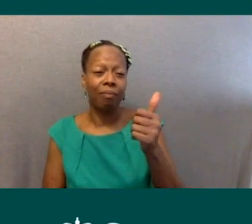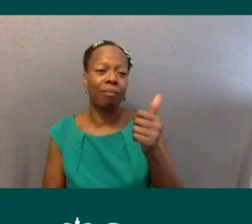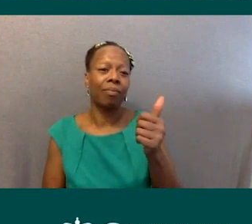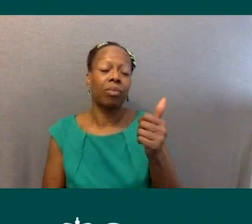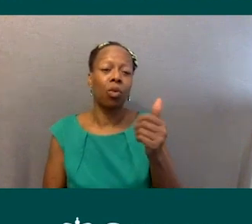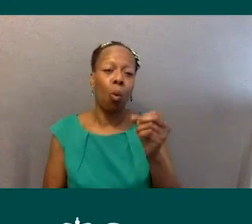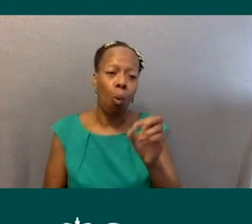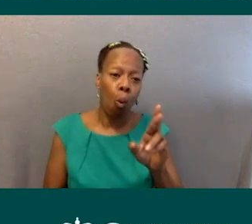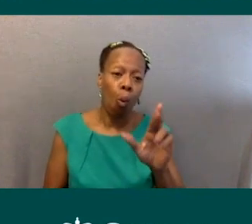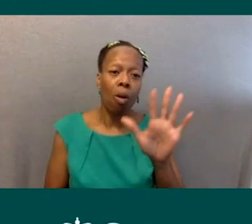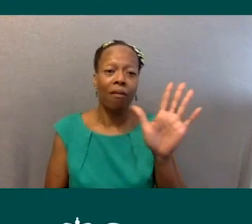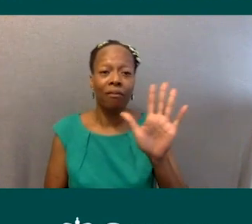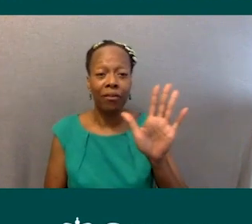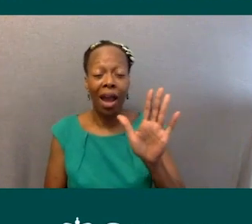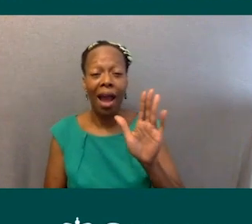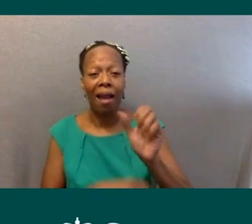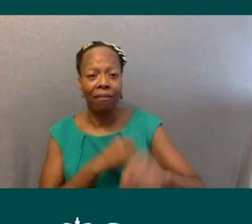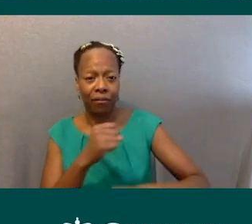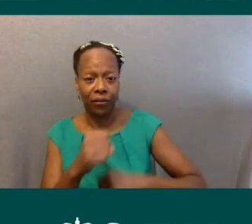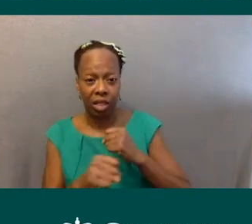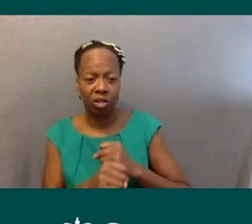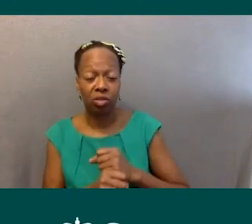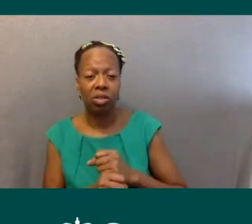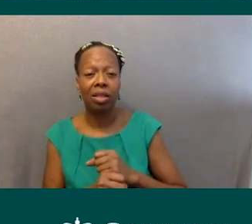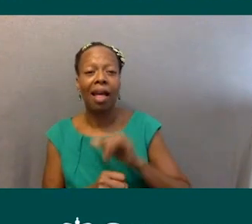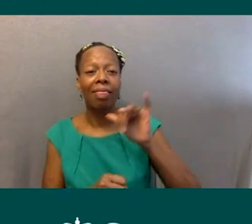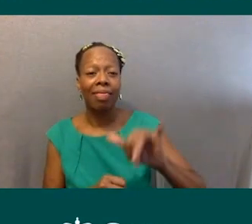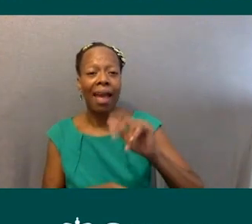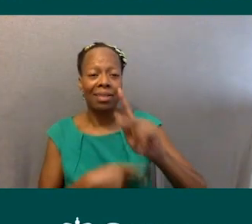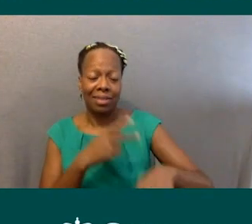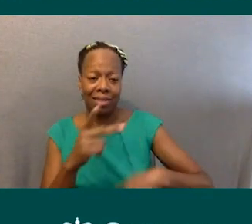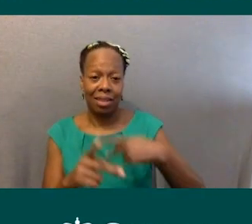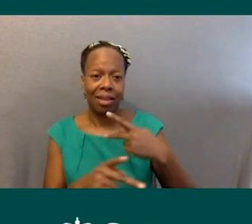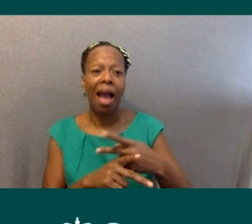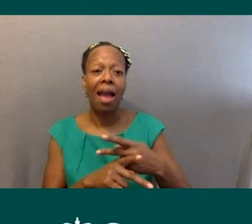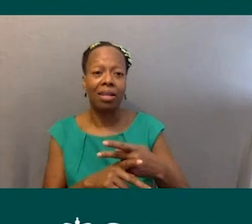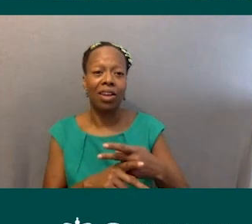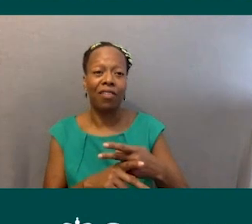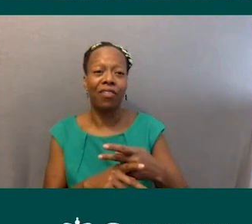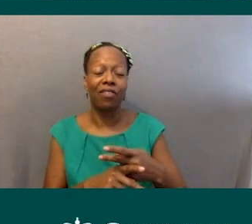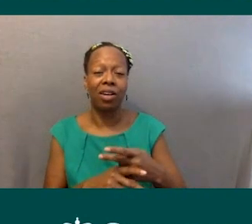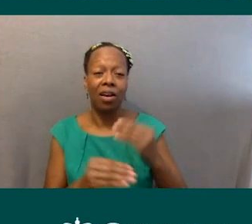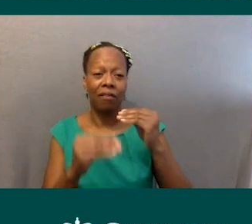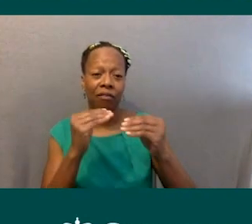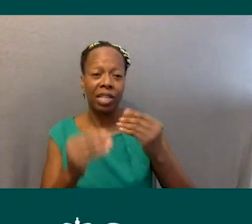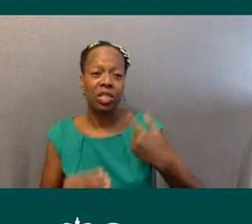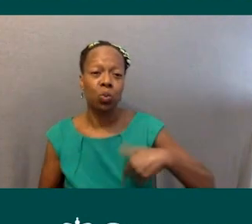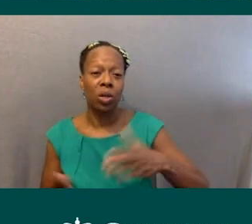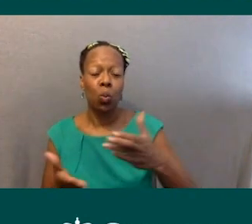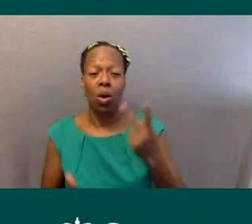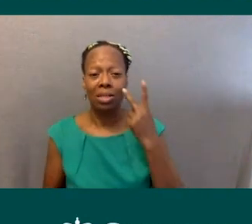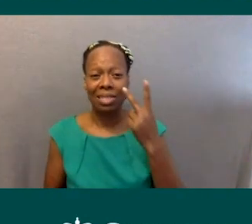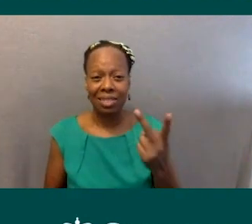and we're innovative with magical treatments. So I think if families could only do that